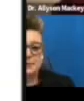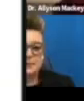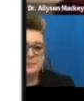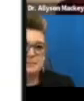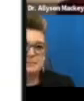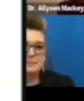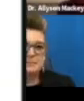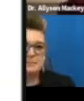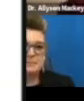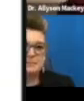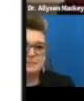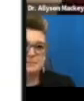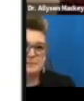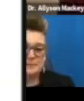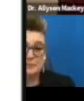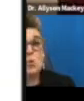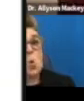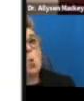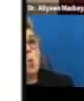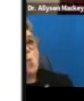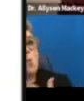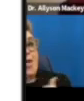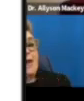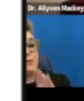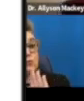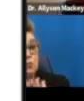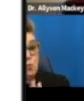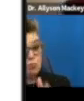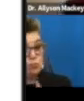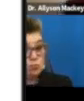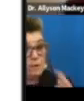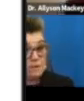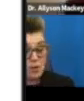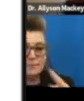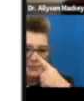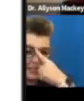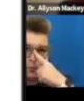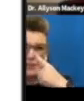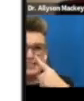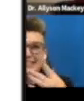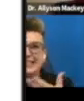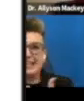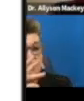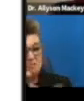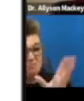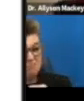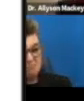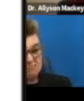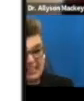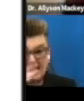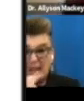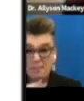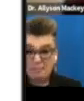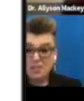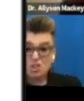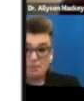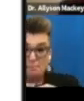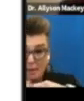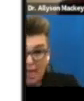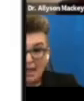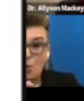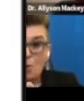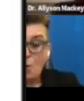so what I've shown you so far is that we see that inhibition plateaus in middle childhood